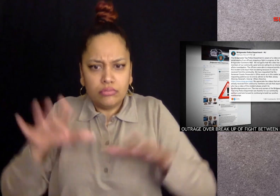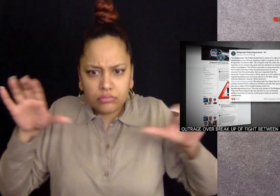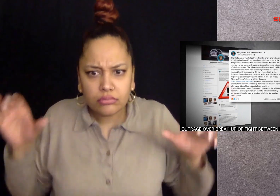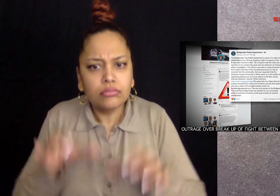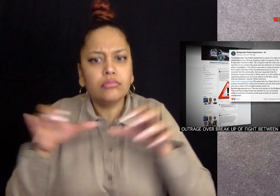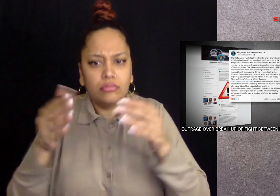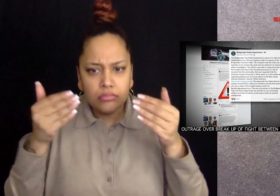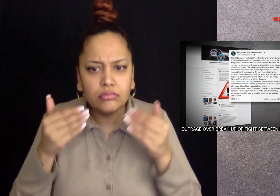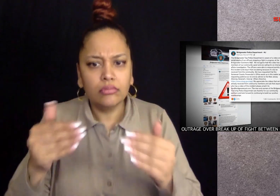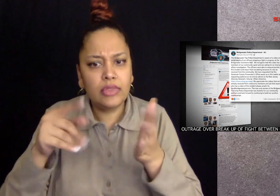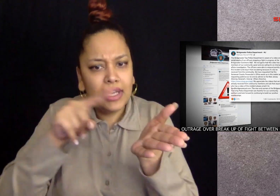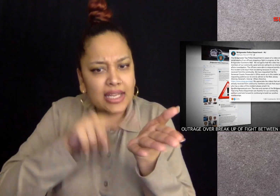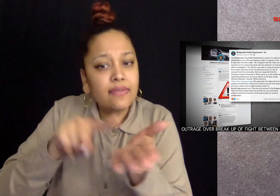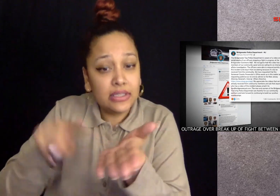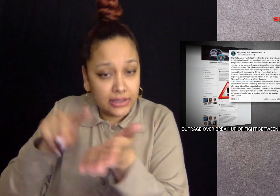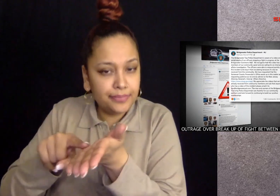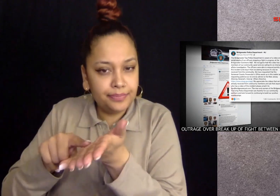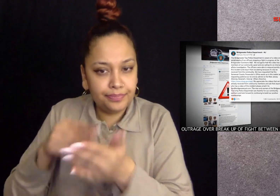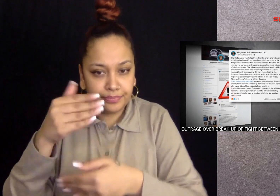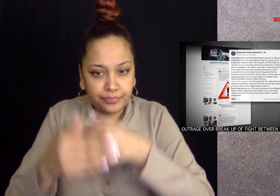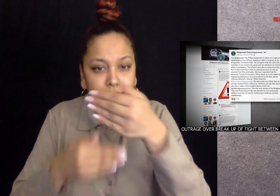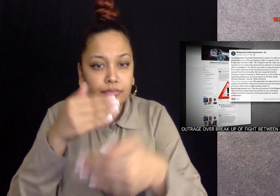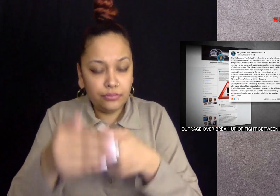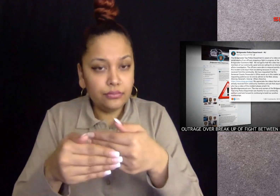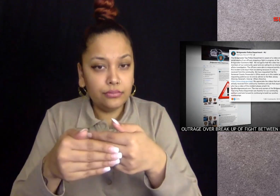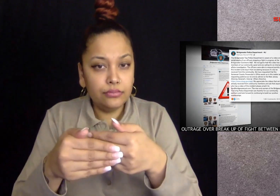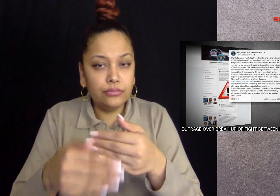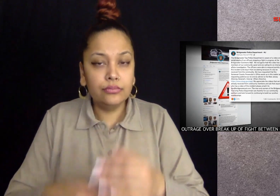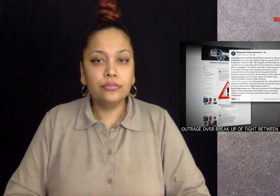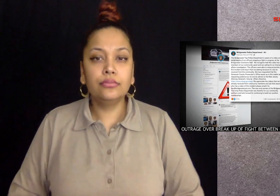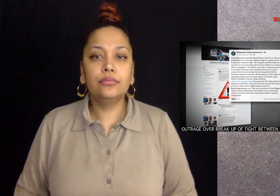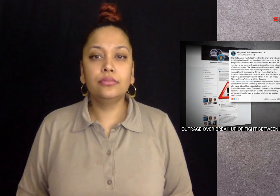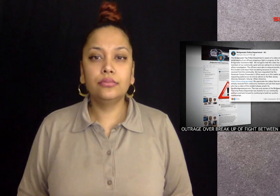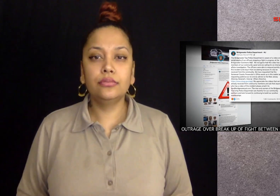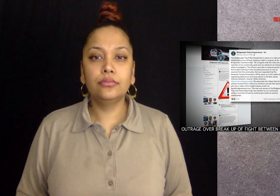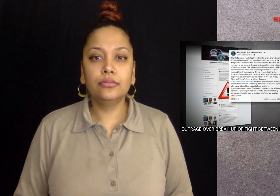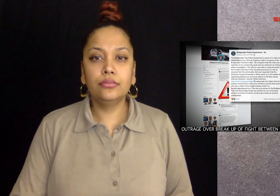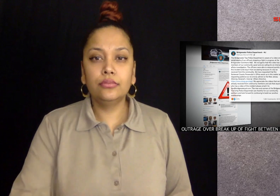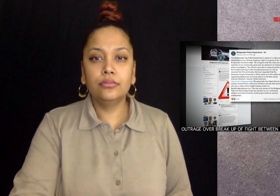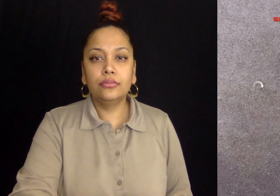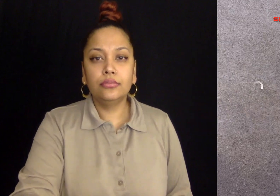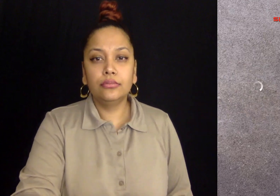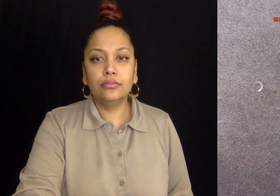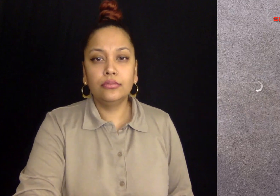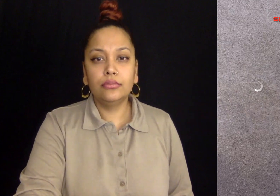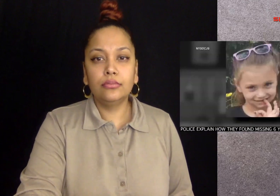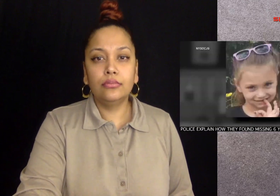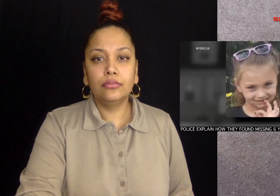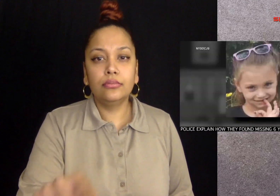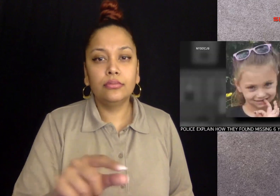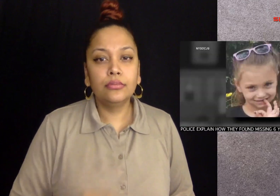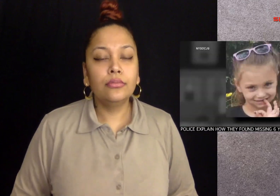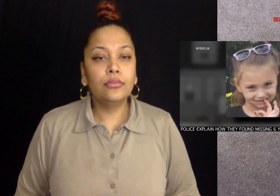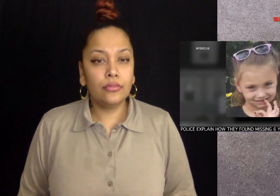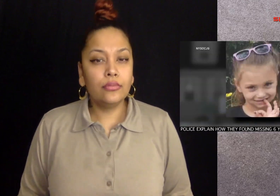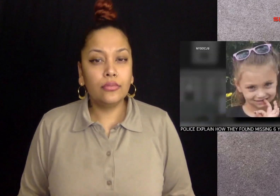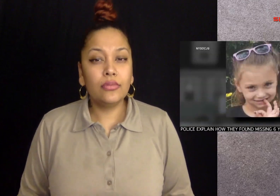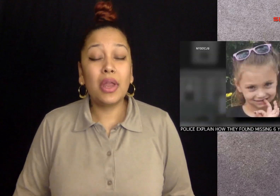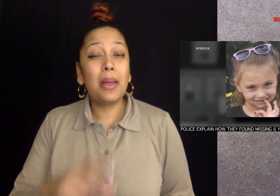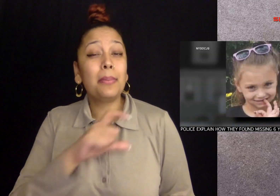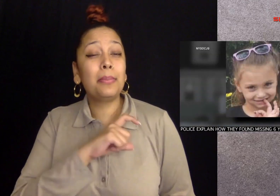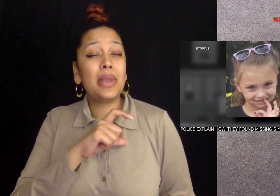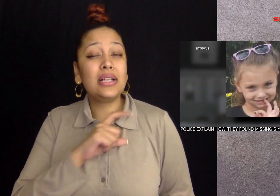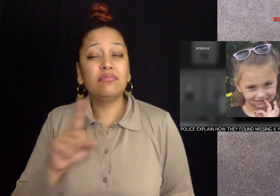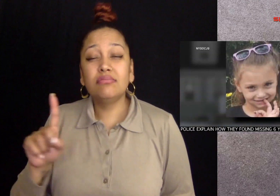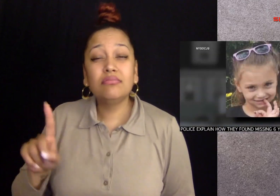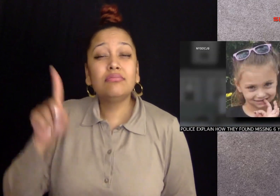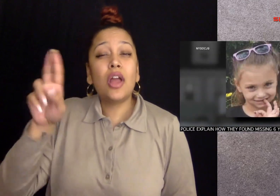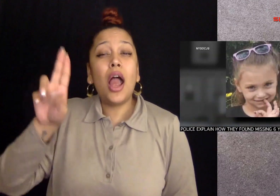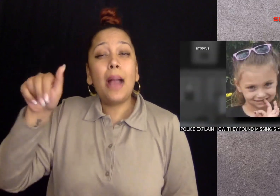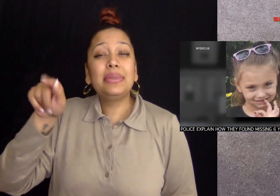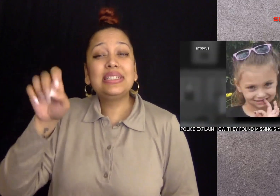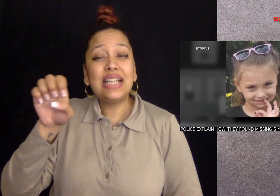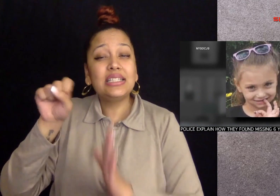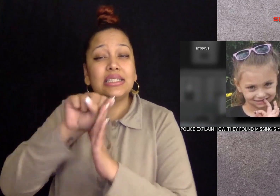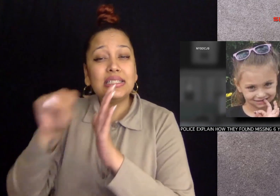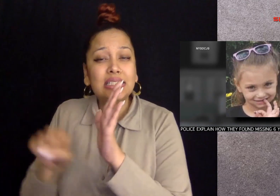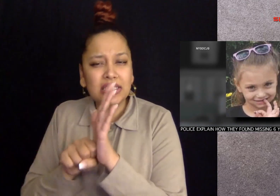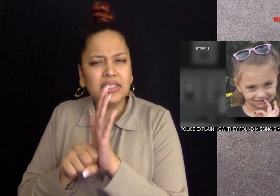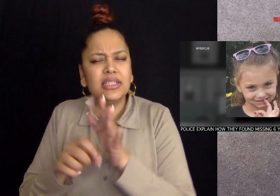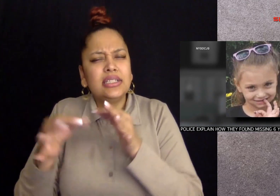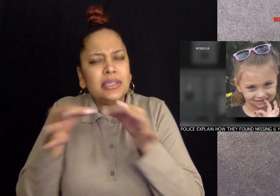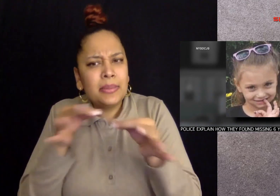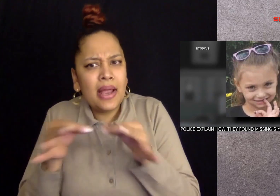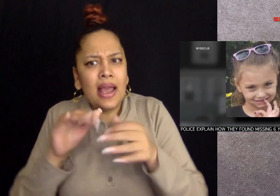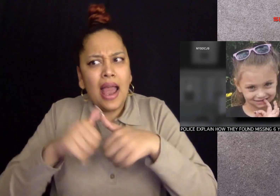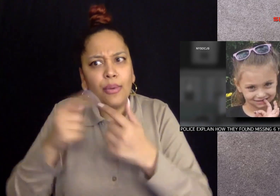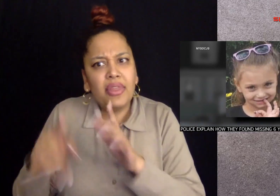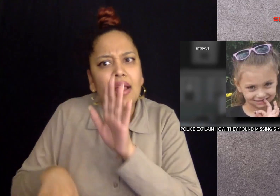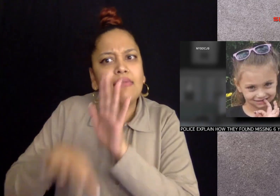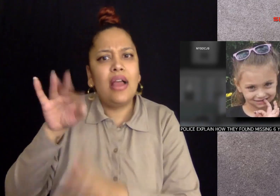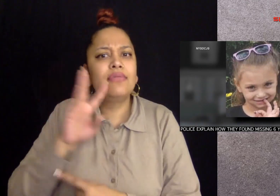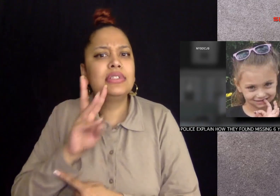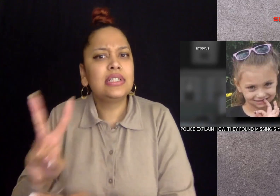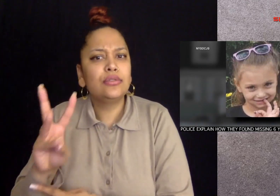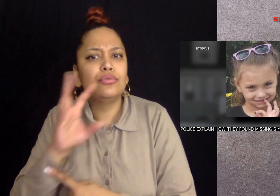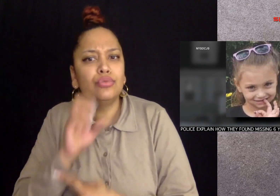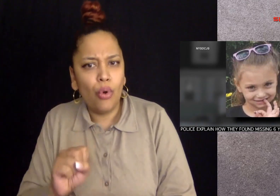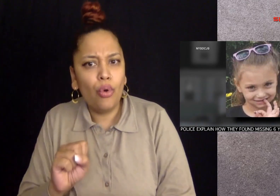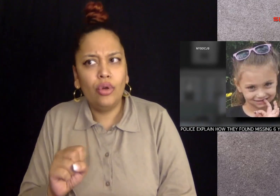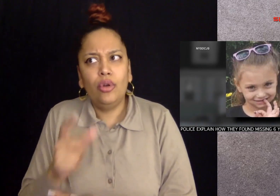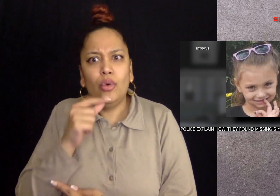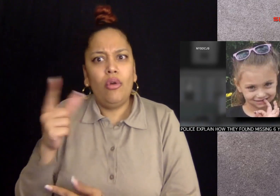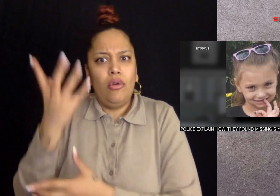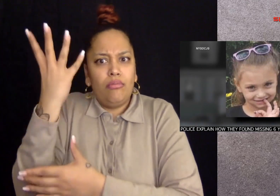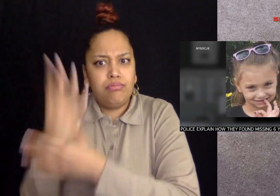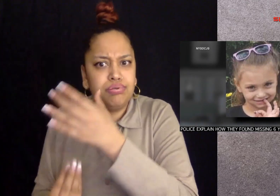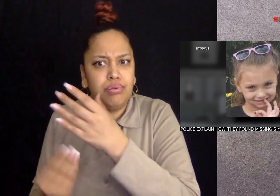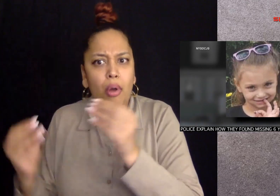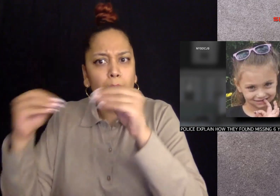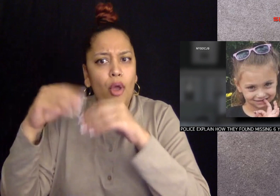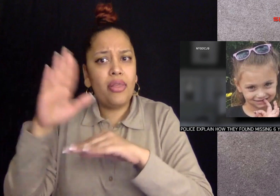to conduct an internal affairs investigation police in upstate New York are explaining